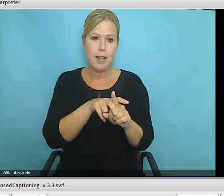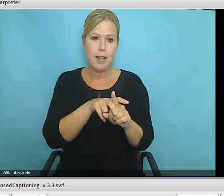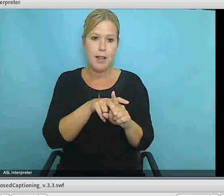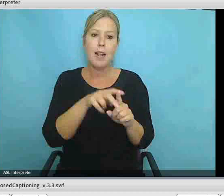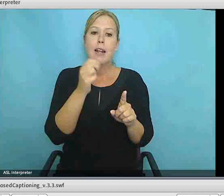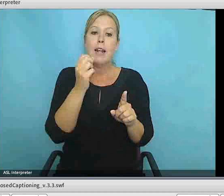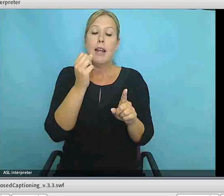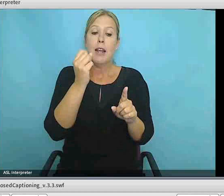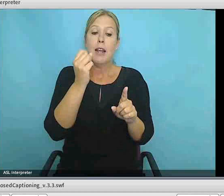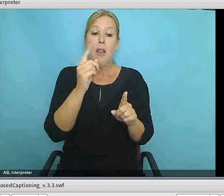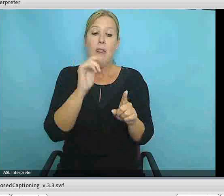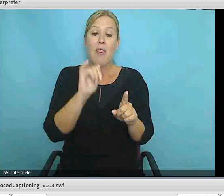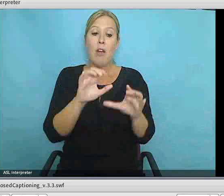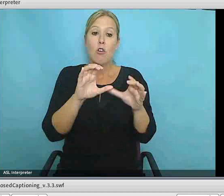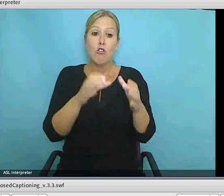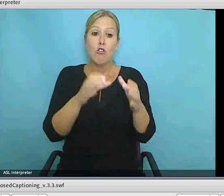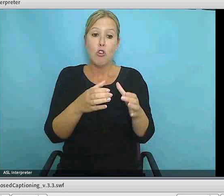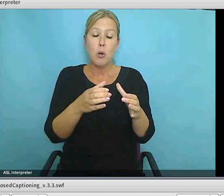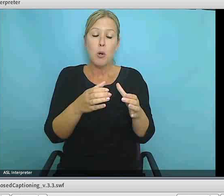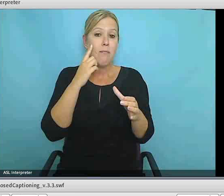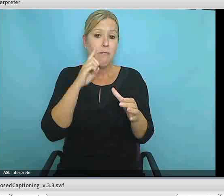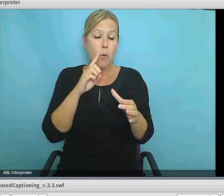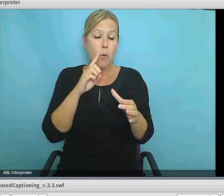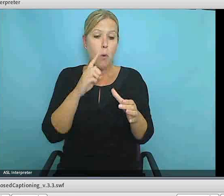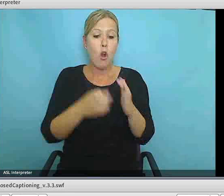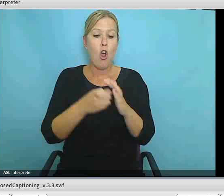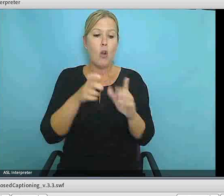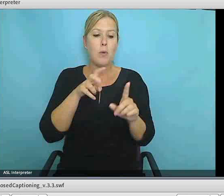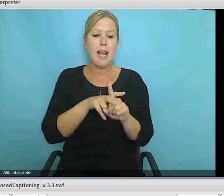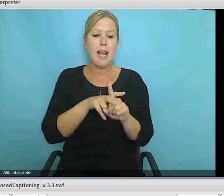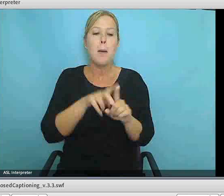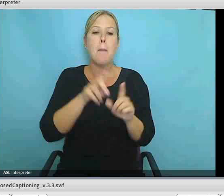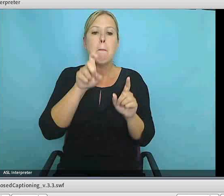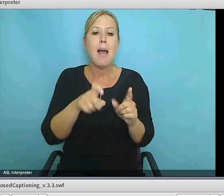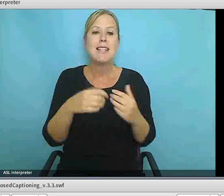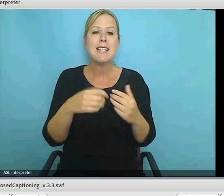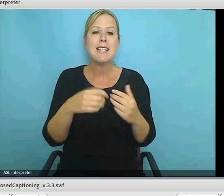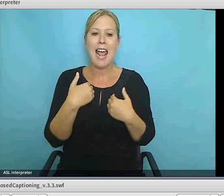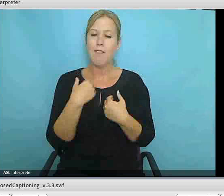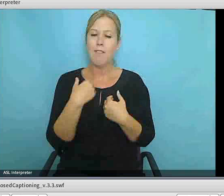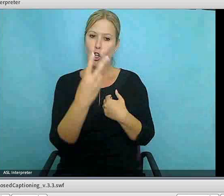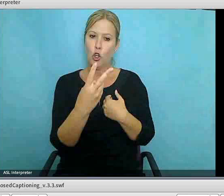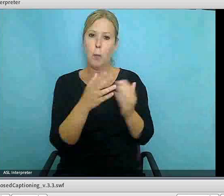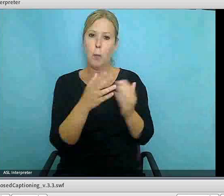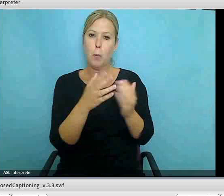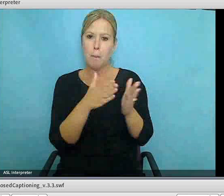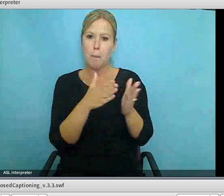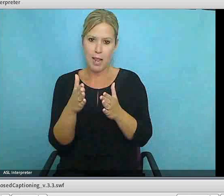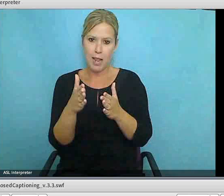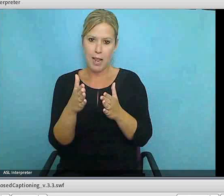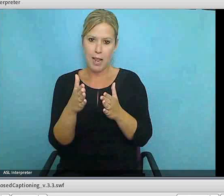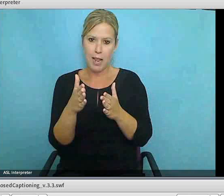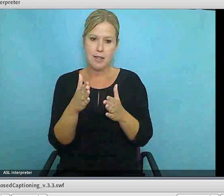plans available. So we'll talk more about that in a while, but there will be a certain group of people